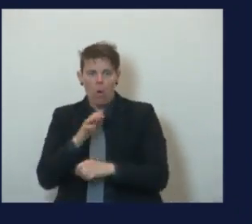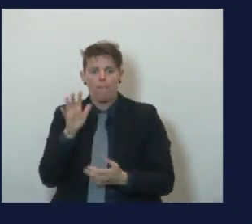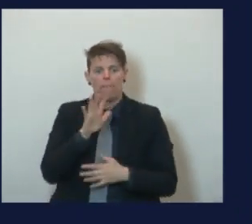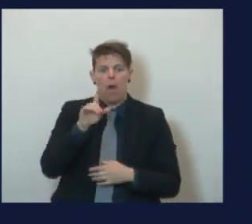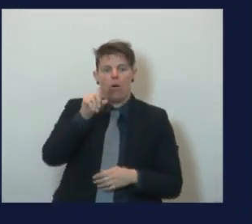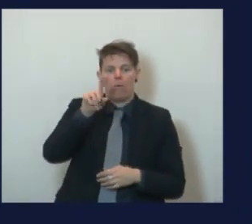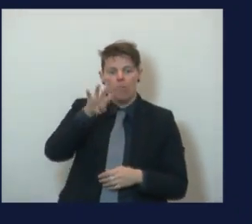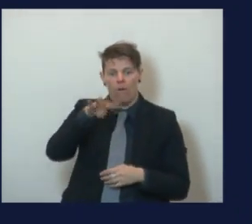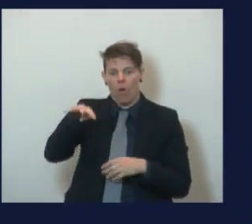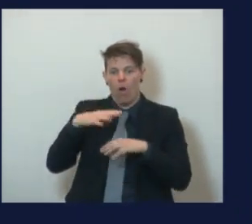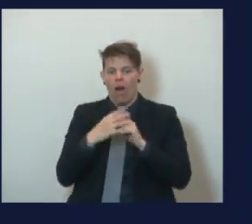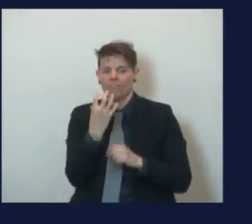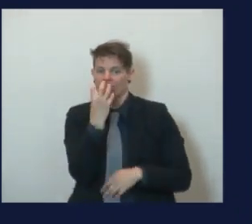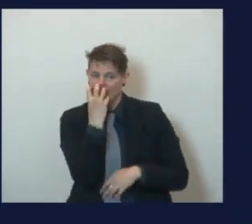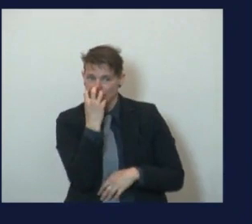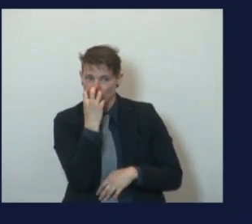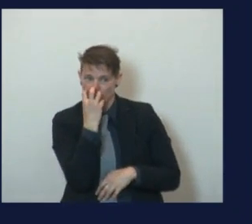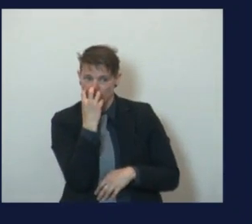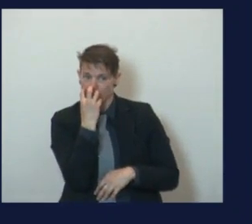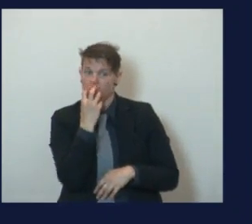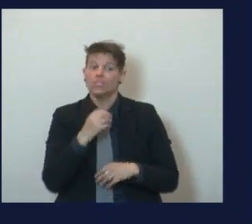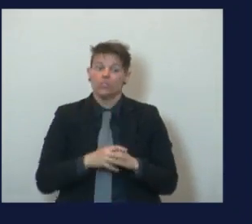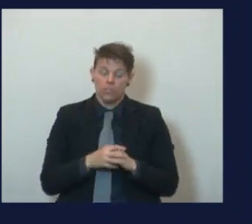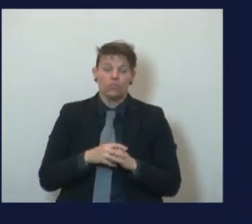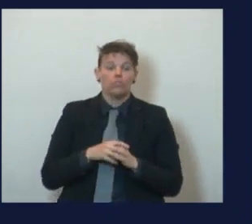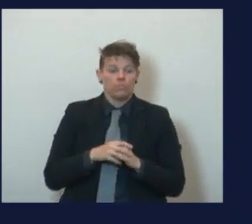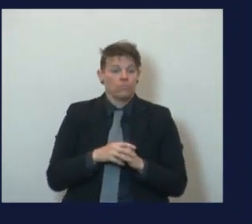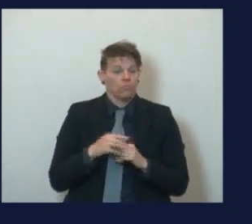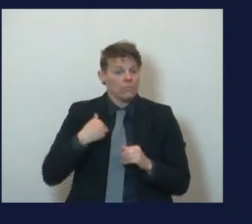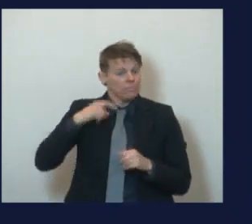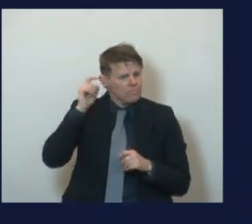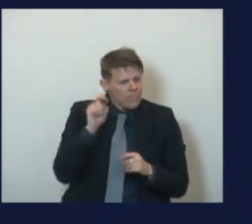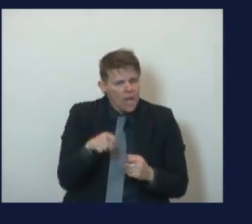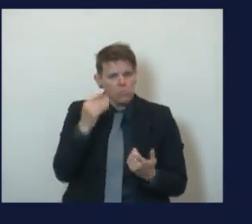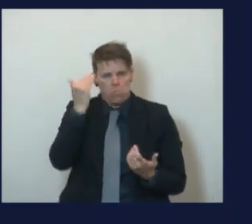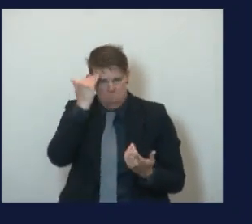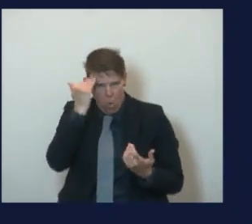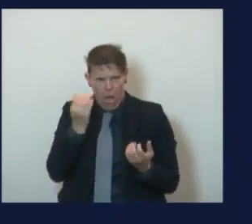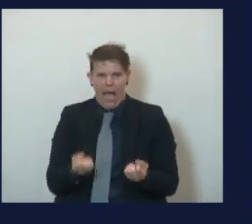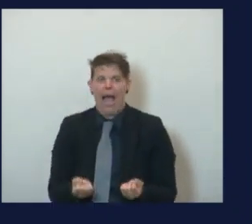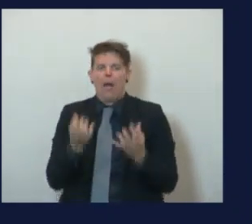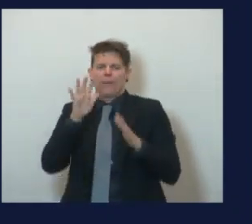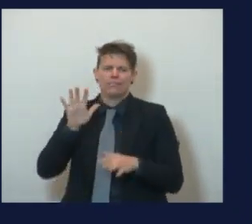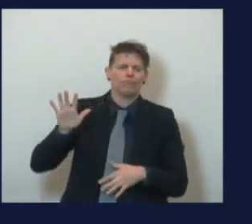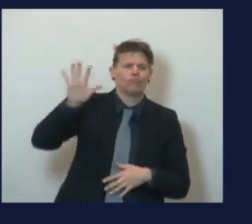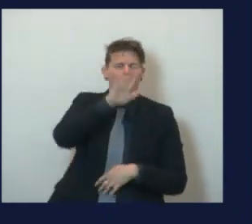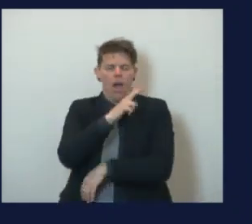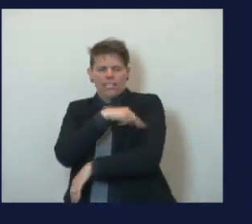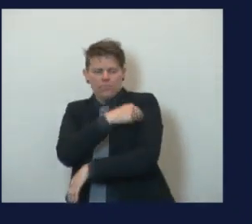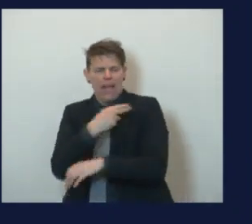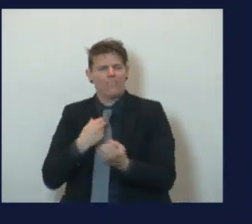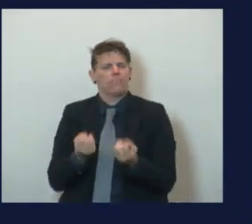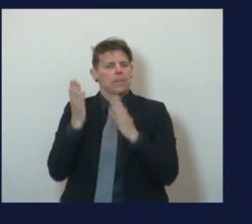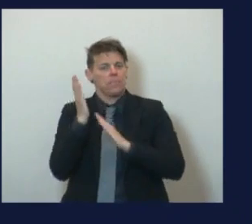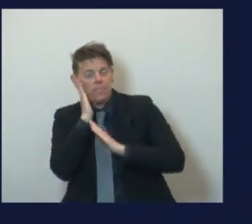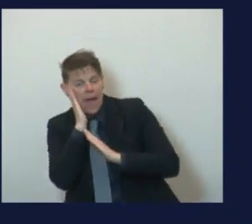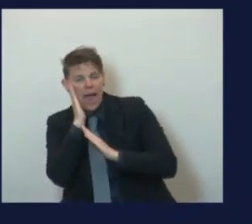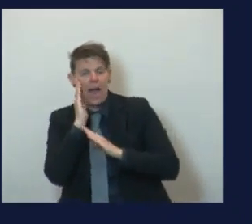SO WE HAVE A HUNDRED AND SEVENTY-TWO HOSPITALIZATIONS. WE HAVE 44 WE ARE ON VENTILATORS FOR FOLKS HAVEN’T WATCHED THIS BEFORE AGAIN.